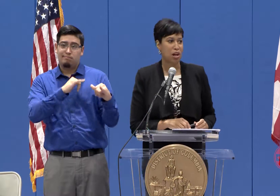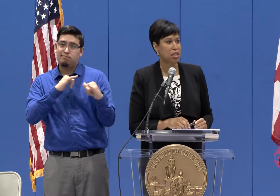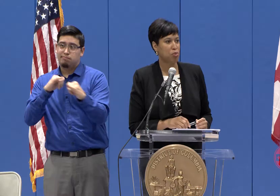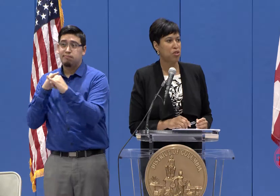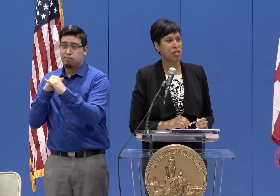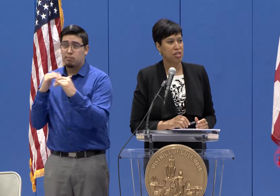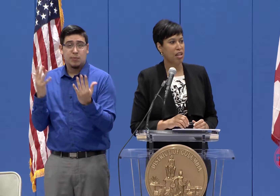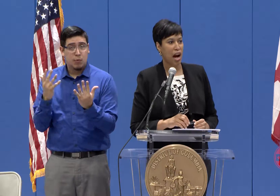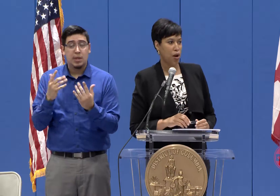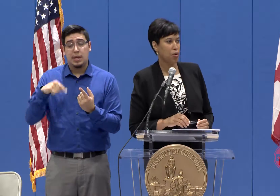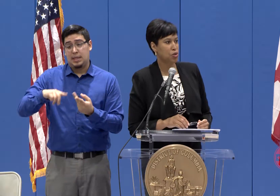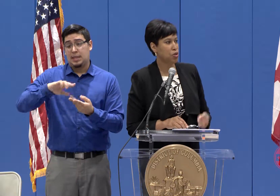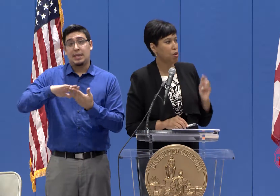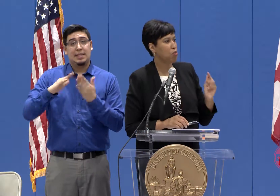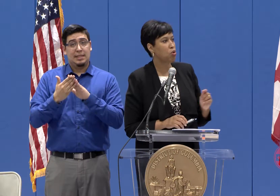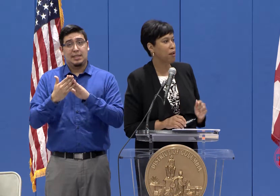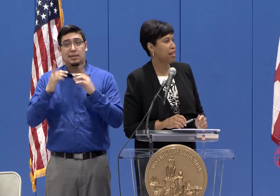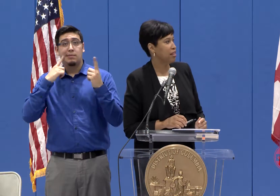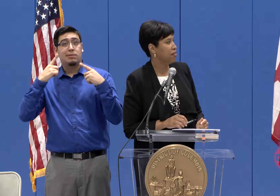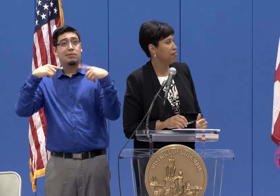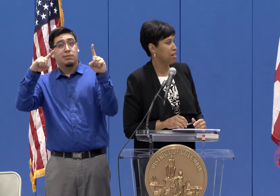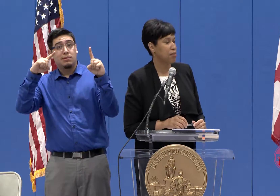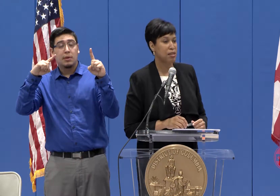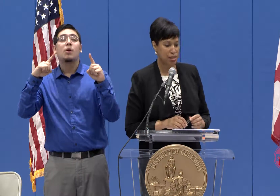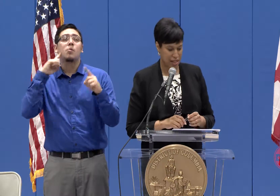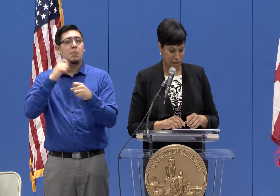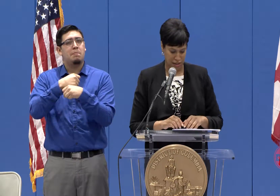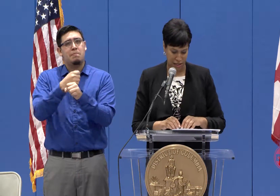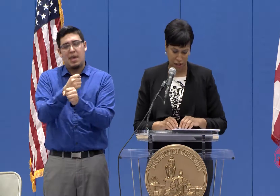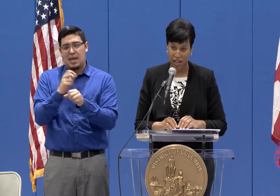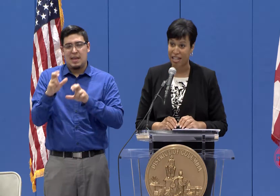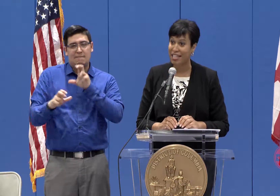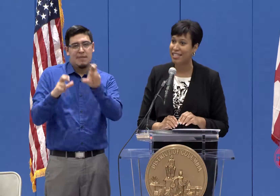PROSPEROUS AS OURS, WE WILL MAKE THE INVESTMENTS NECESSARY TO